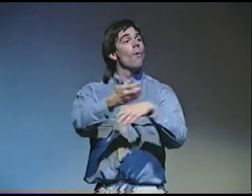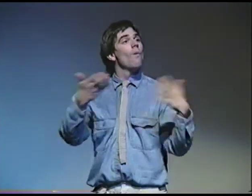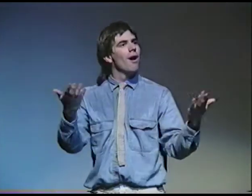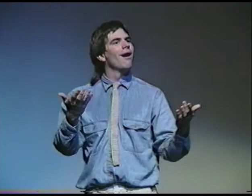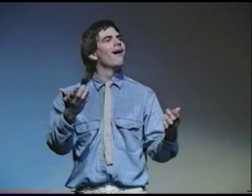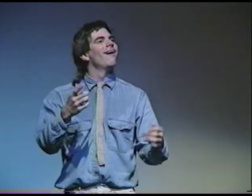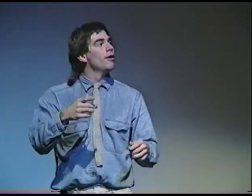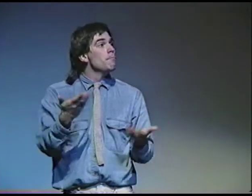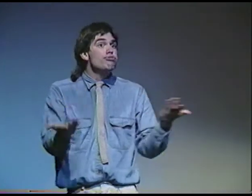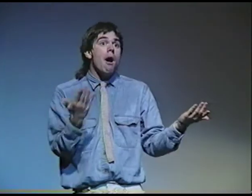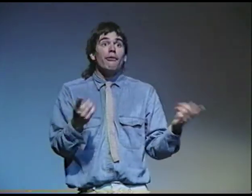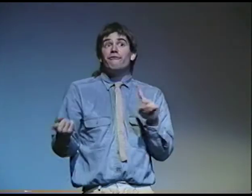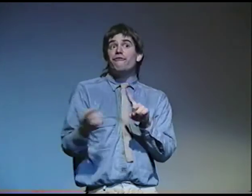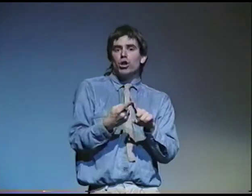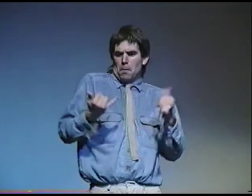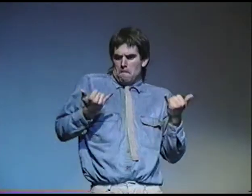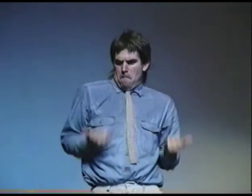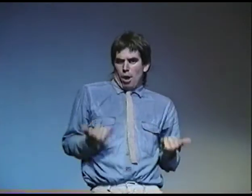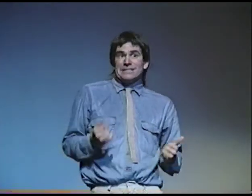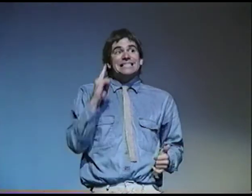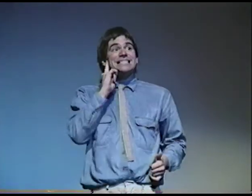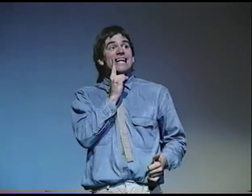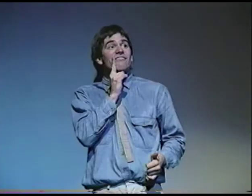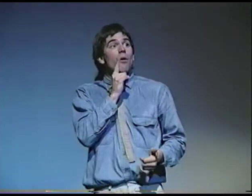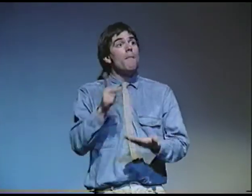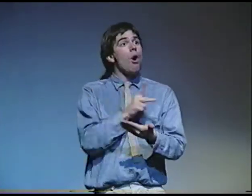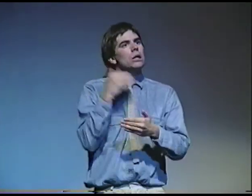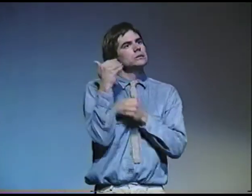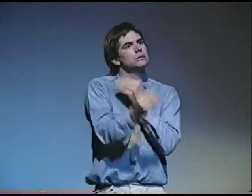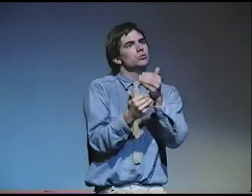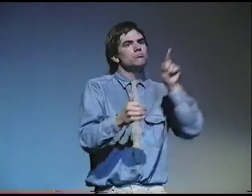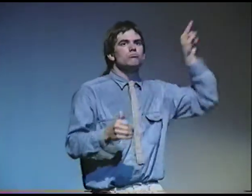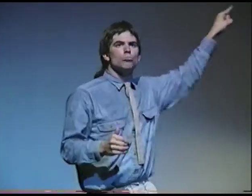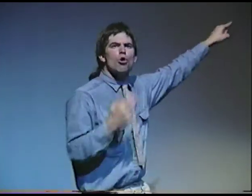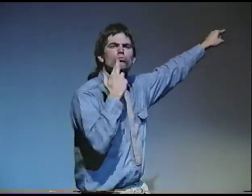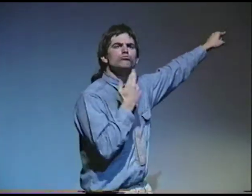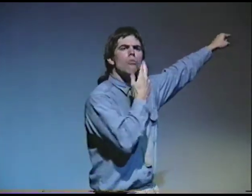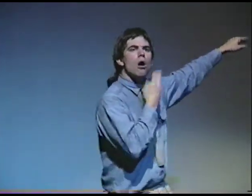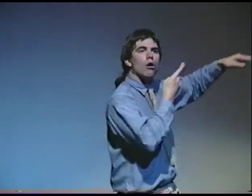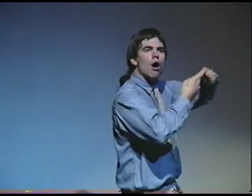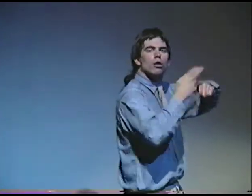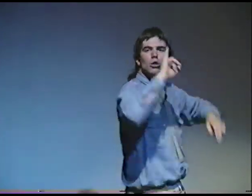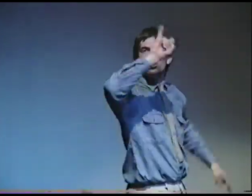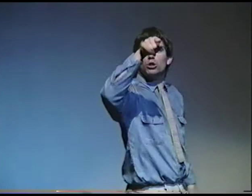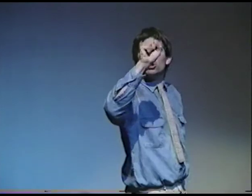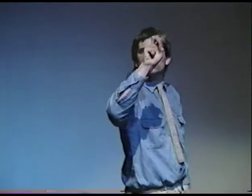And as time went on, Debbie Rennie set up probably what's the first deaf poetry